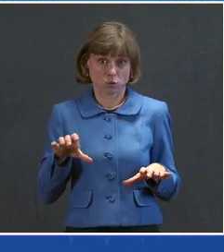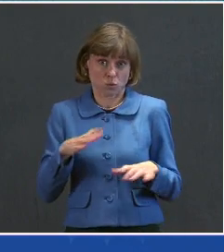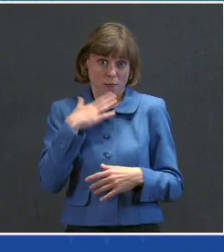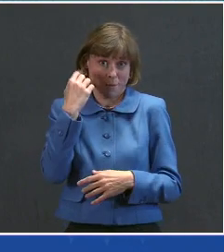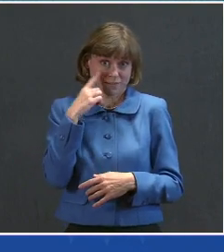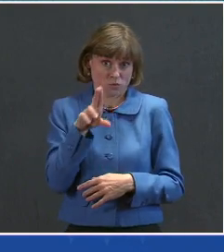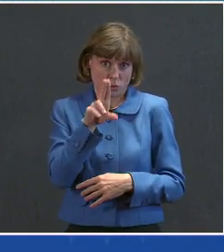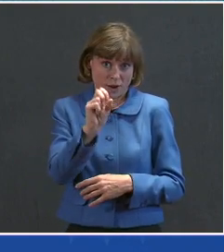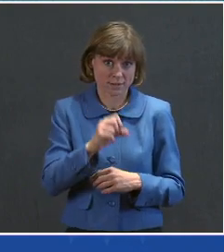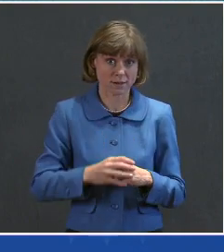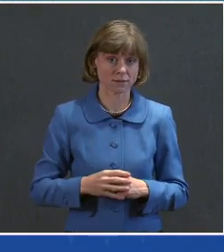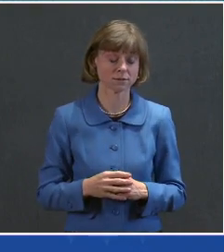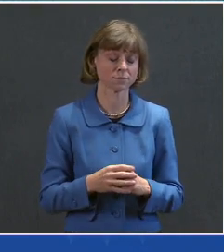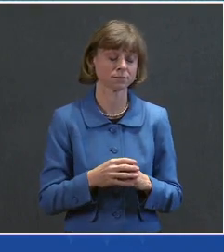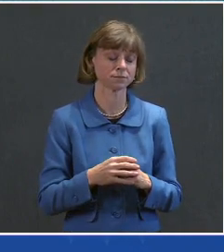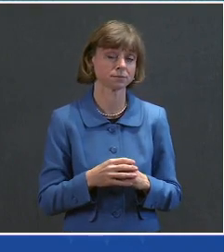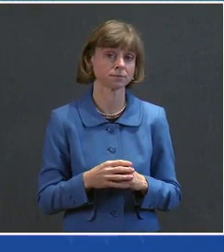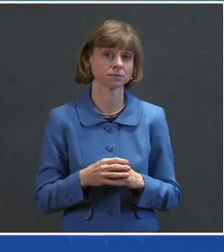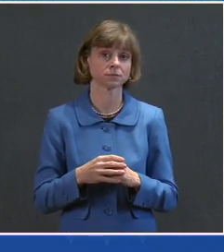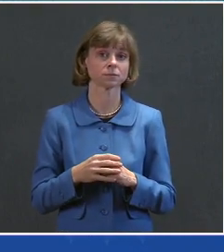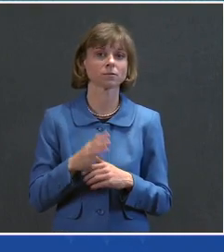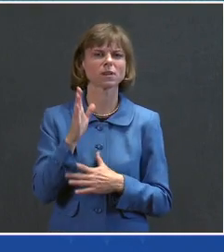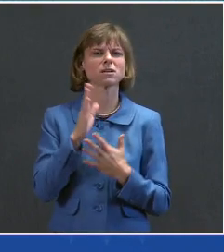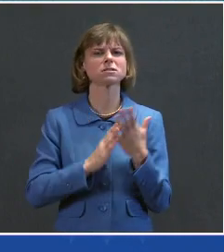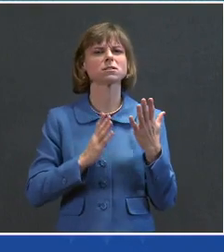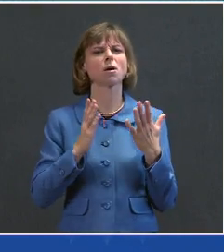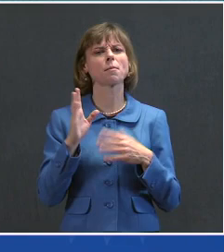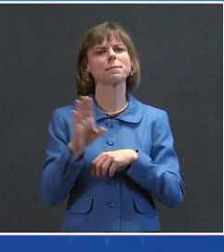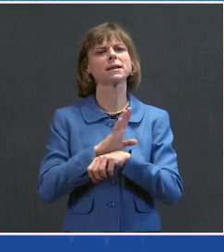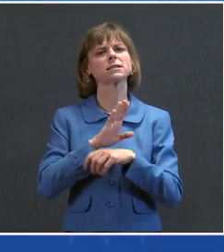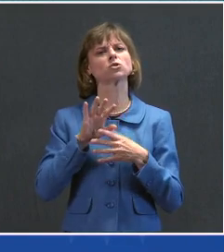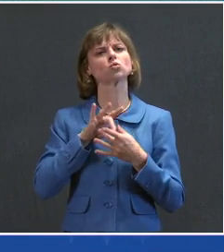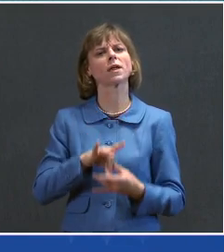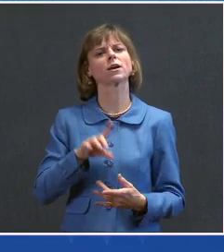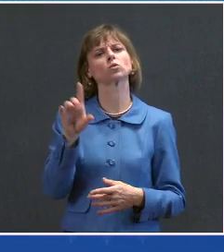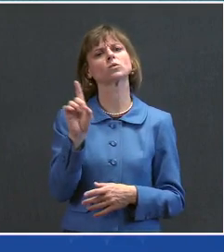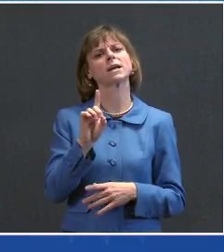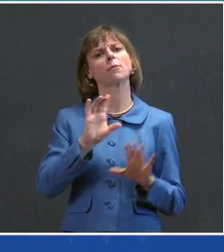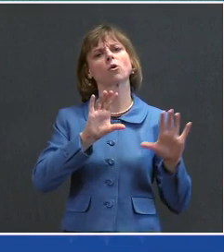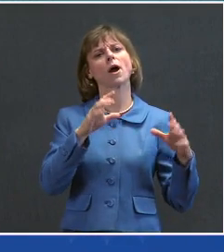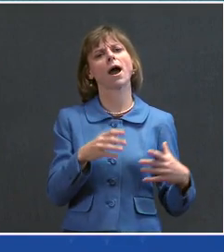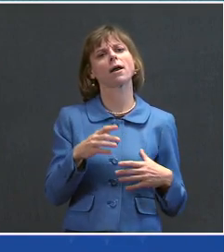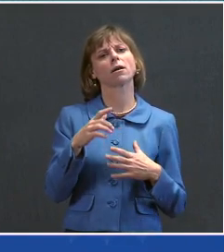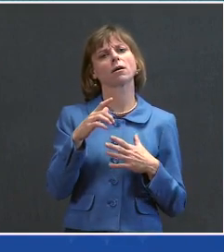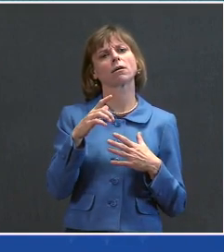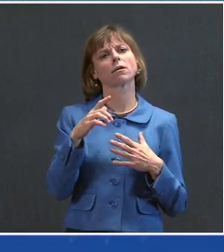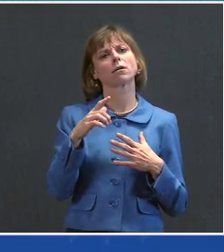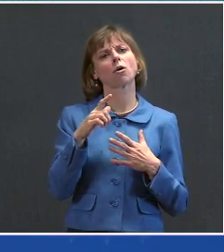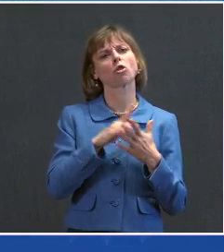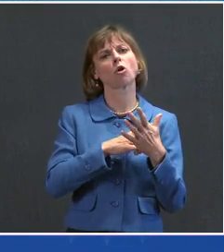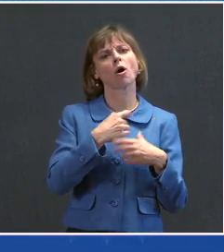Some unfinished business with Democratic Party lawmakers who are still peeved